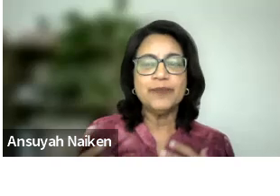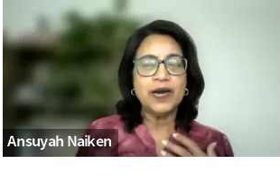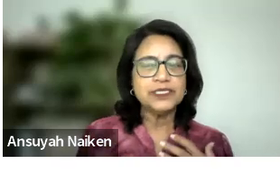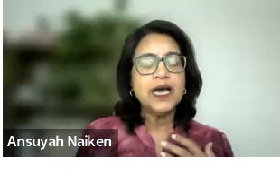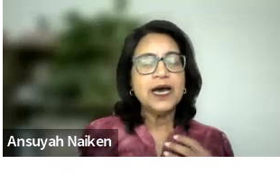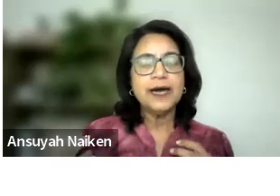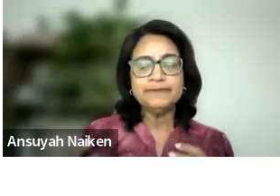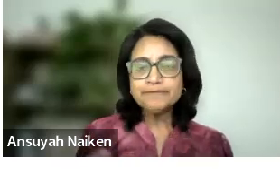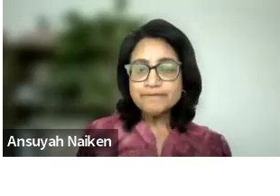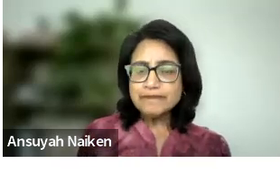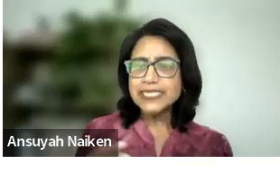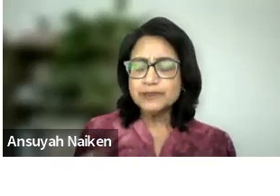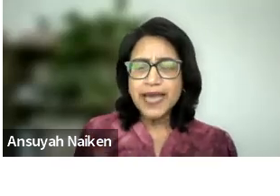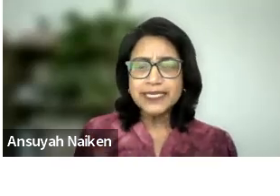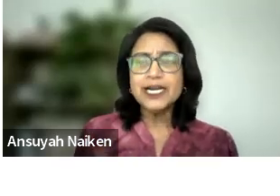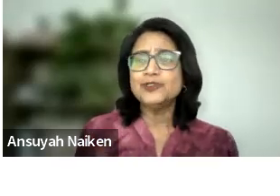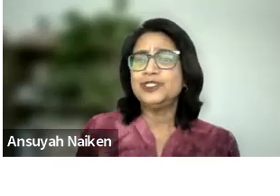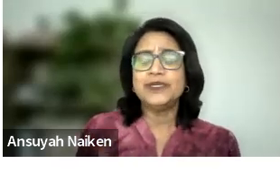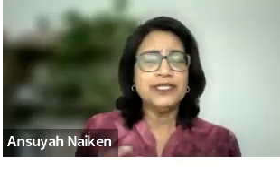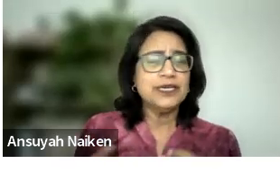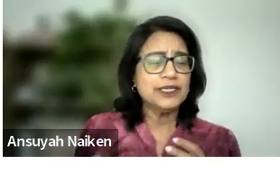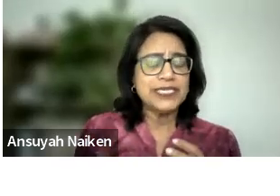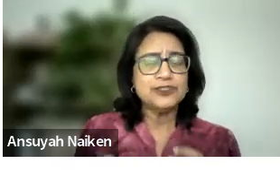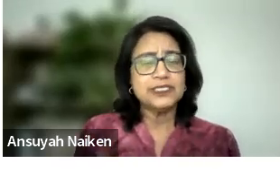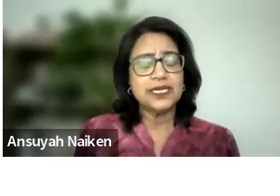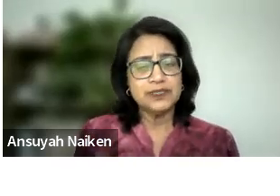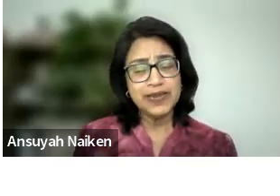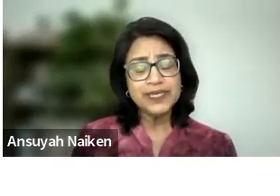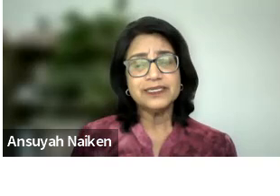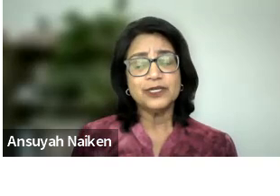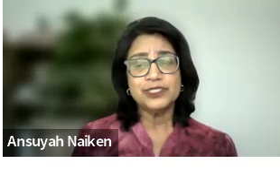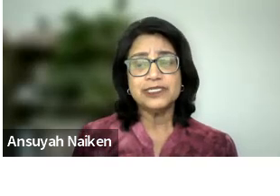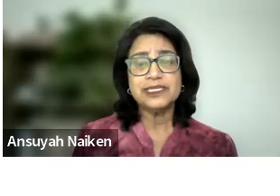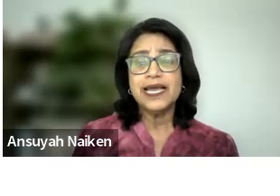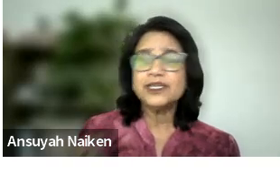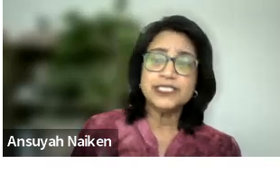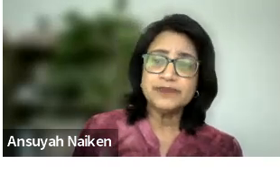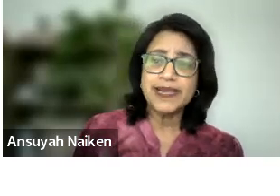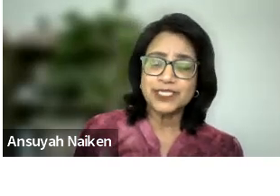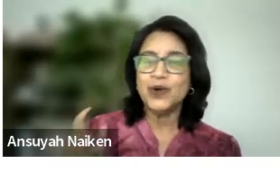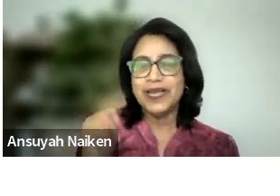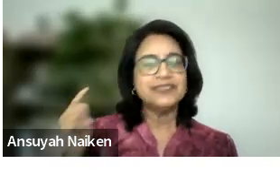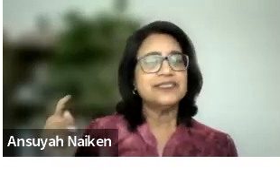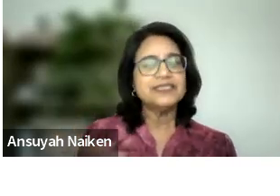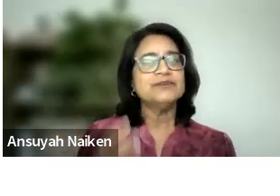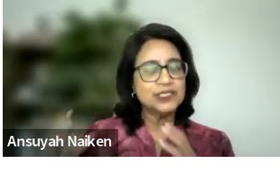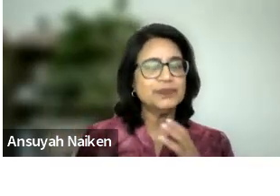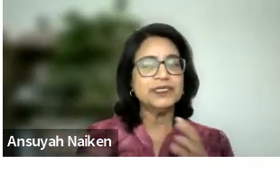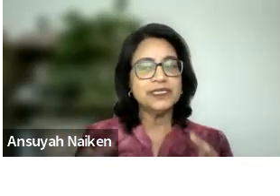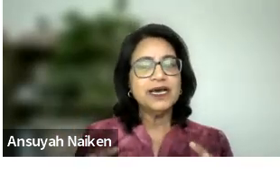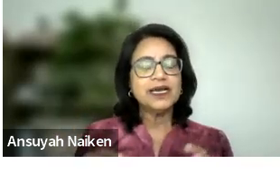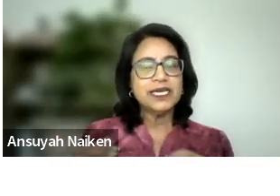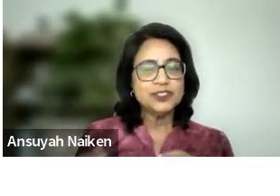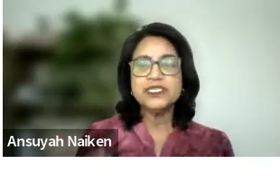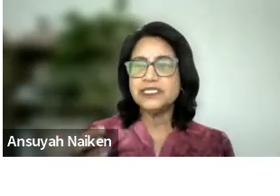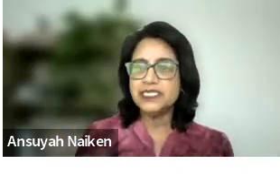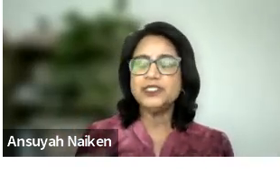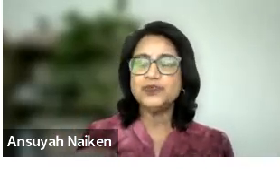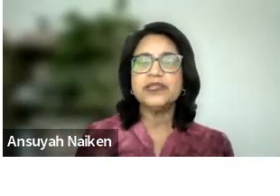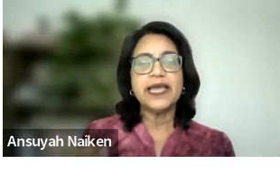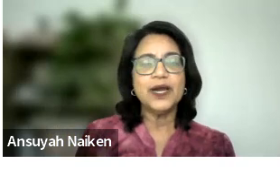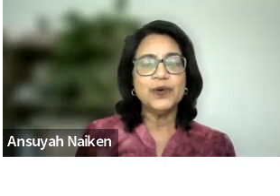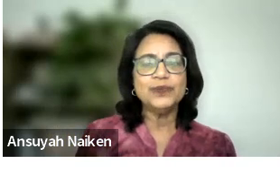Really, really important to keep in mind that there is diversity within the Asian cultures.